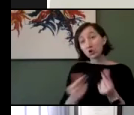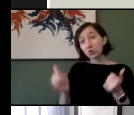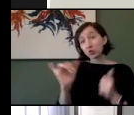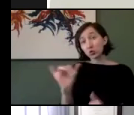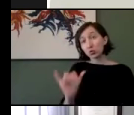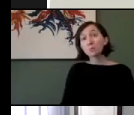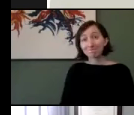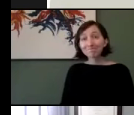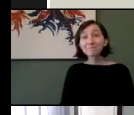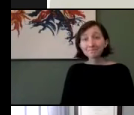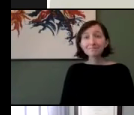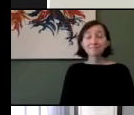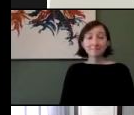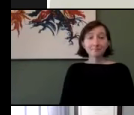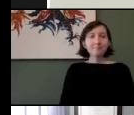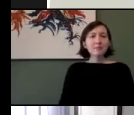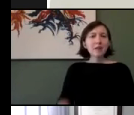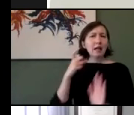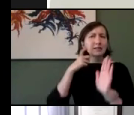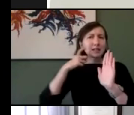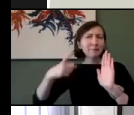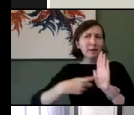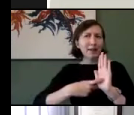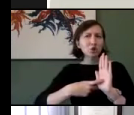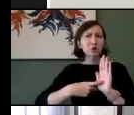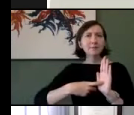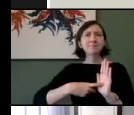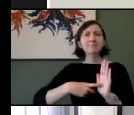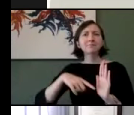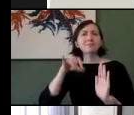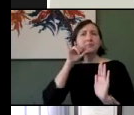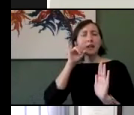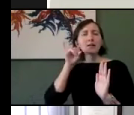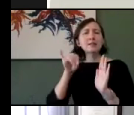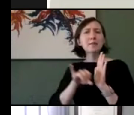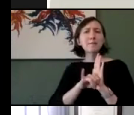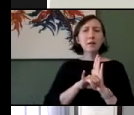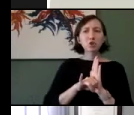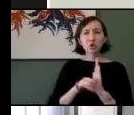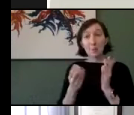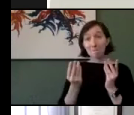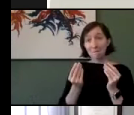Identification for our friends and colleagues and family members